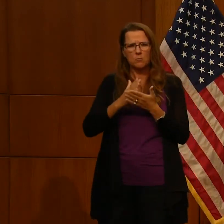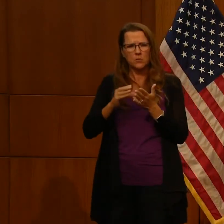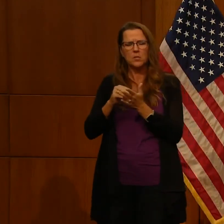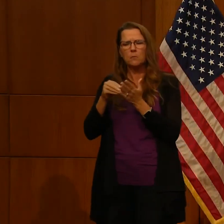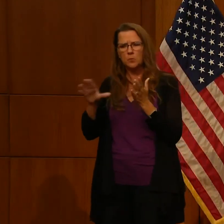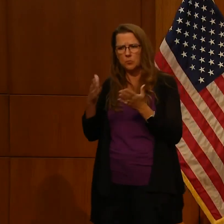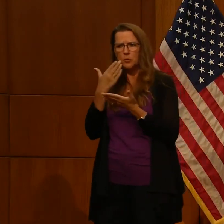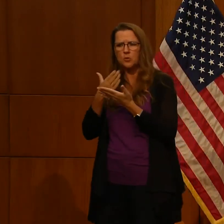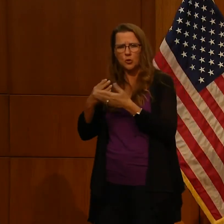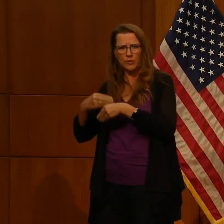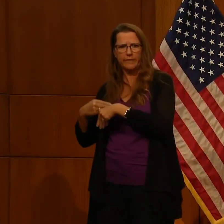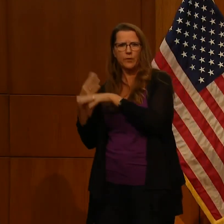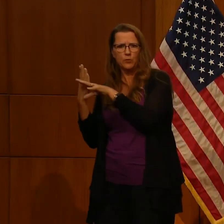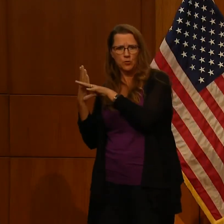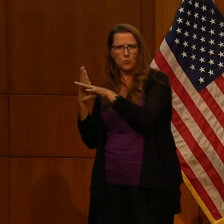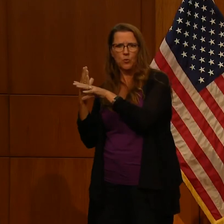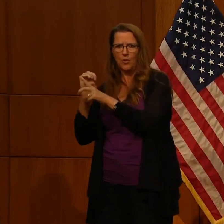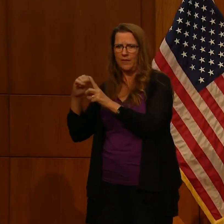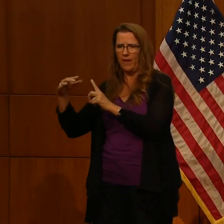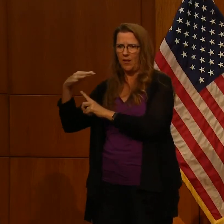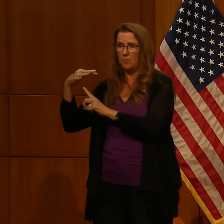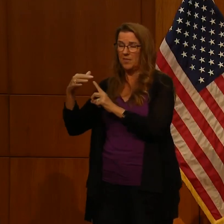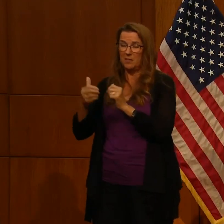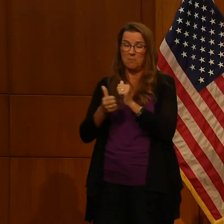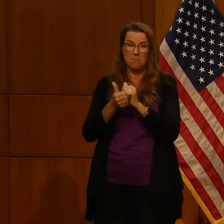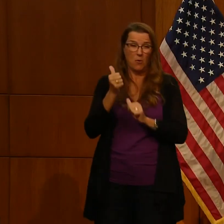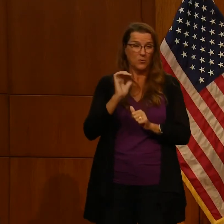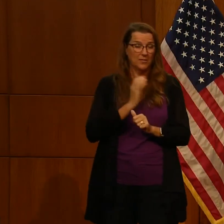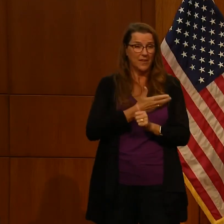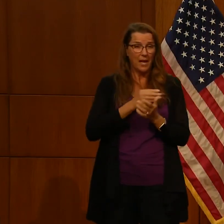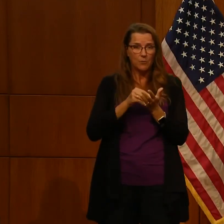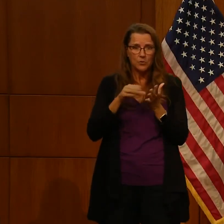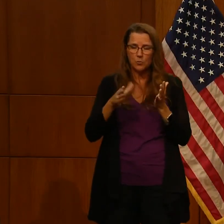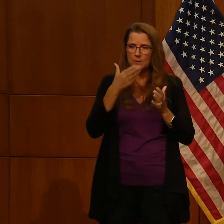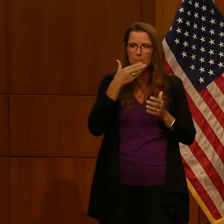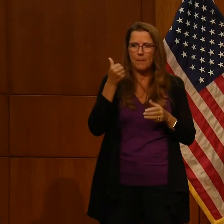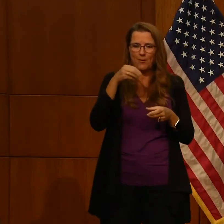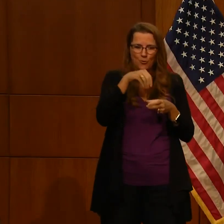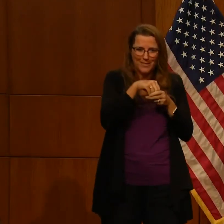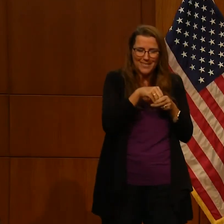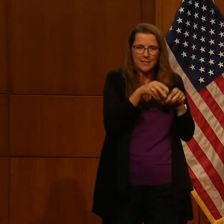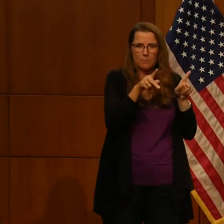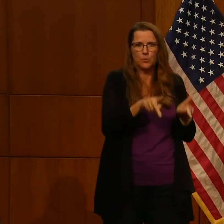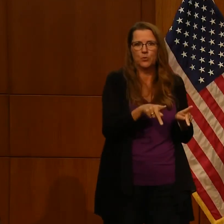MUCH AS WE KNOW THAT THERE ARE STUDENTS WHO DO WELL IN A VIRTUAL ENVIRONMENT. THE